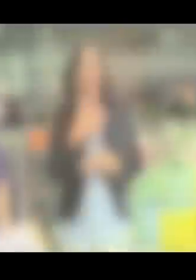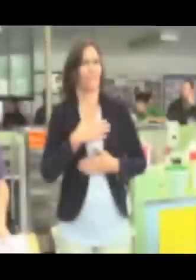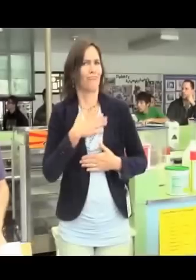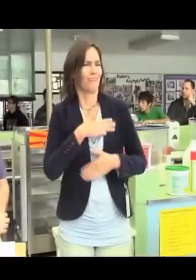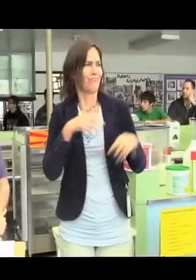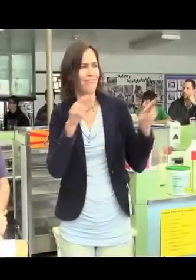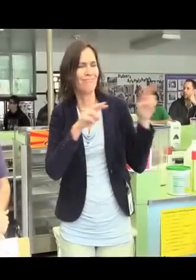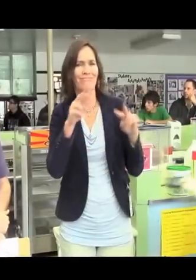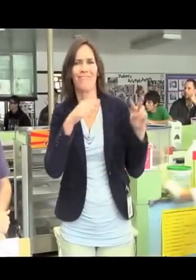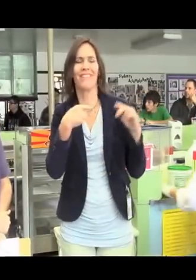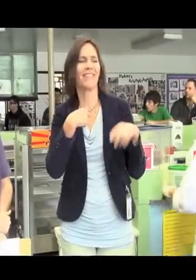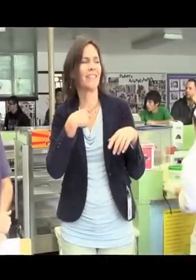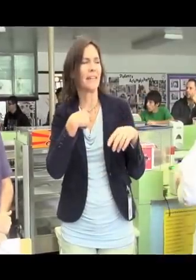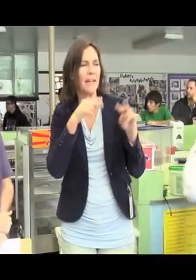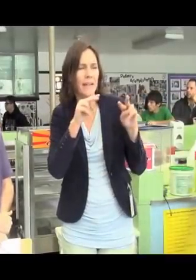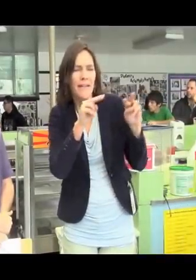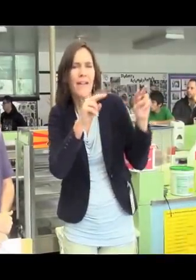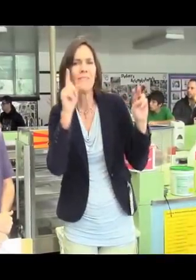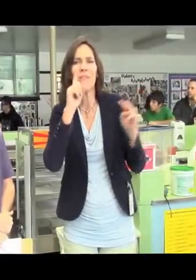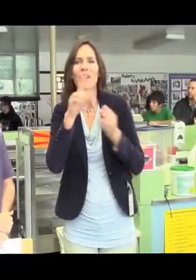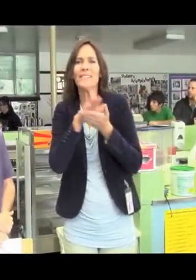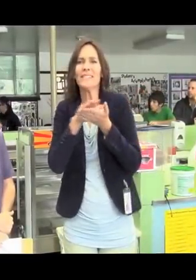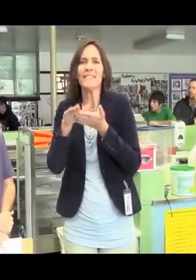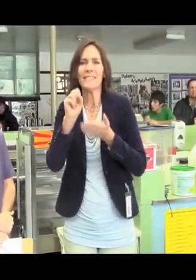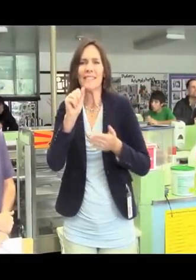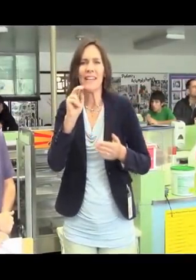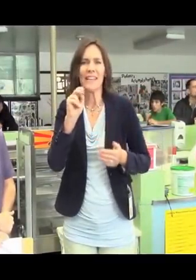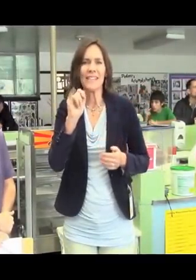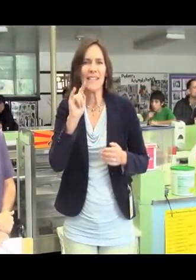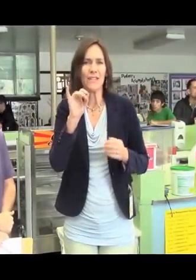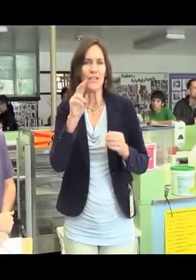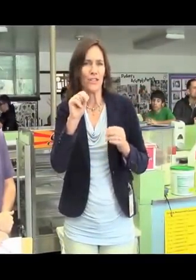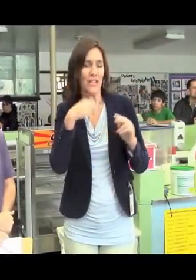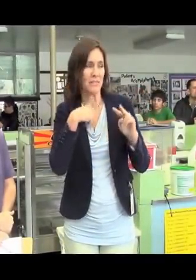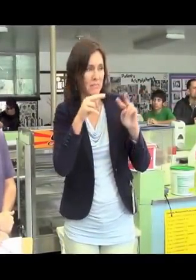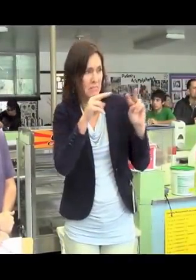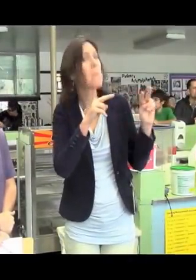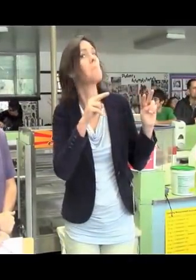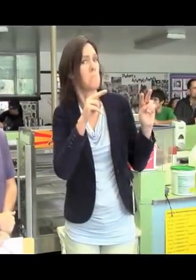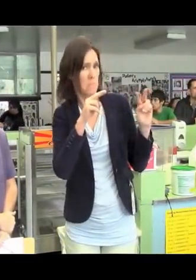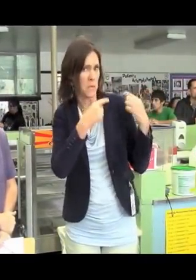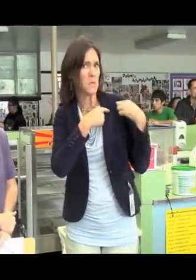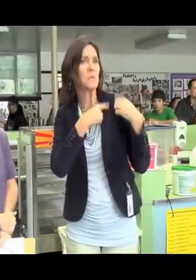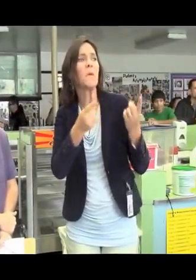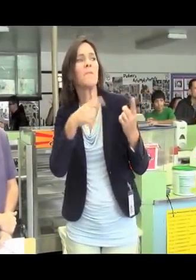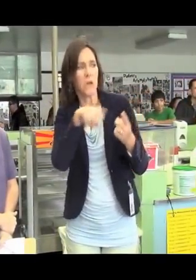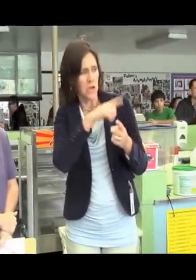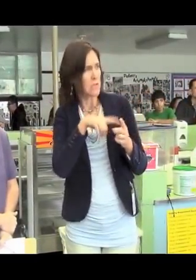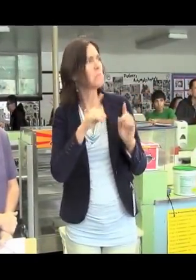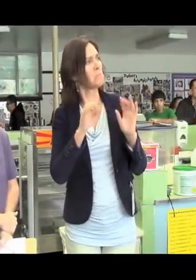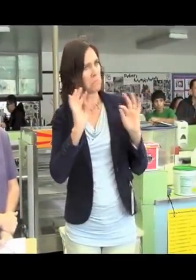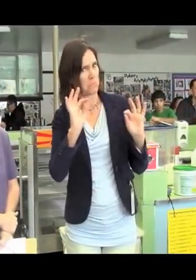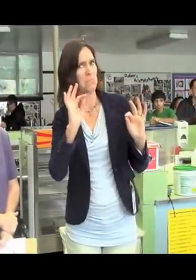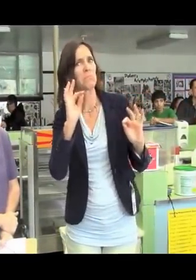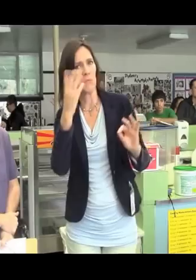Judge Erika: I've enjoyed observing the food preparations. Judge Erika: I mostly look for food sanitation, and so far students are doing well in this area.